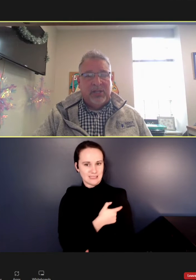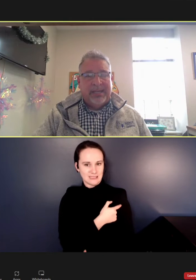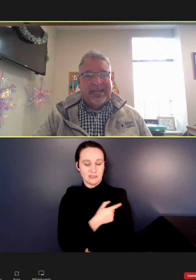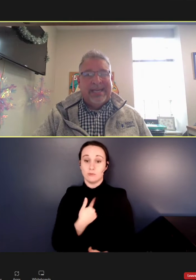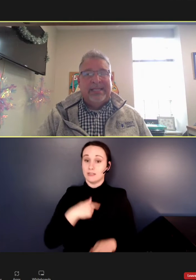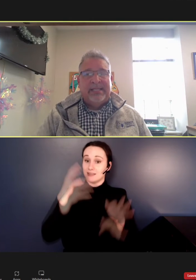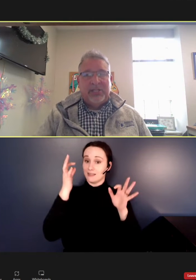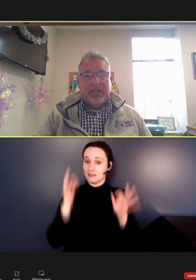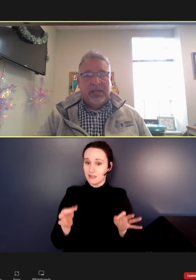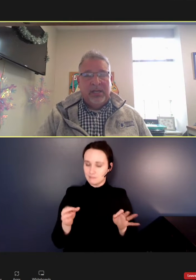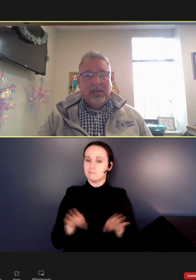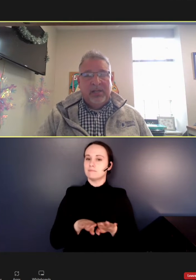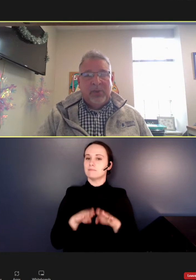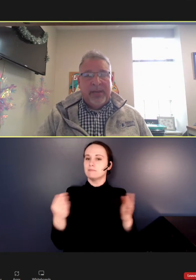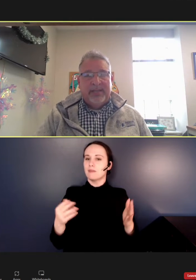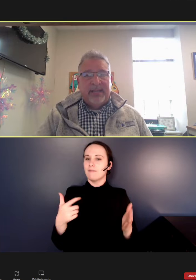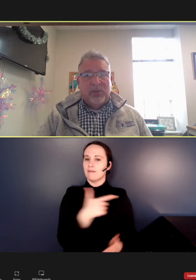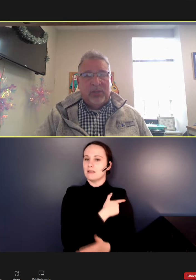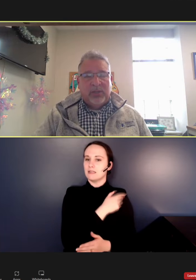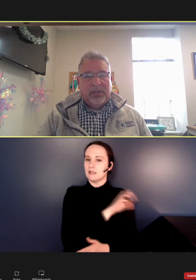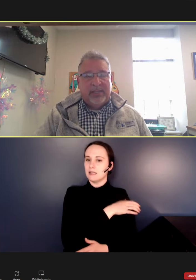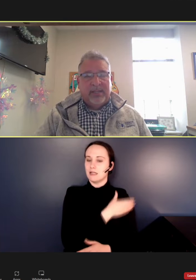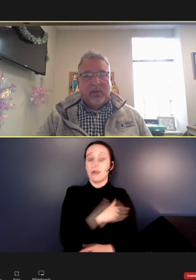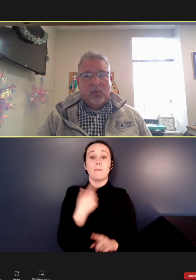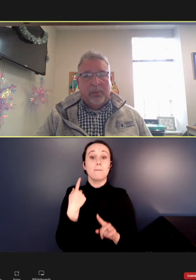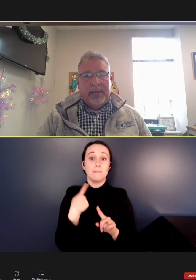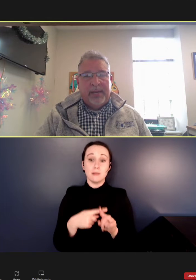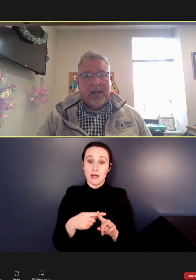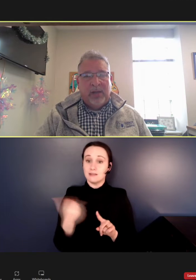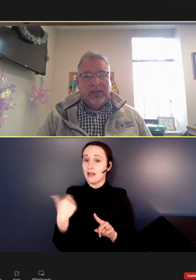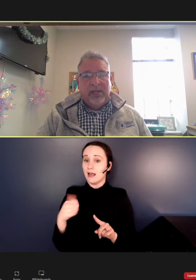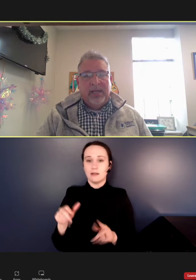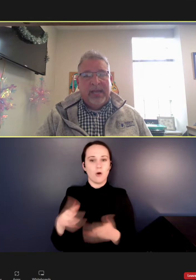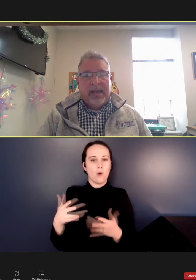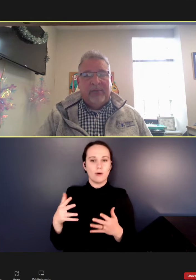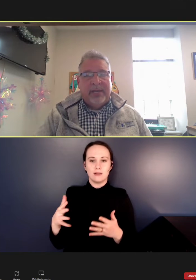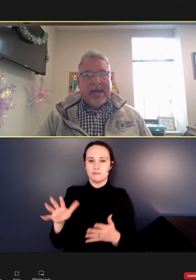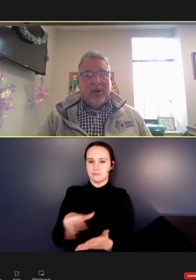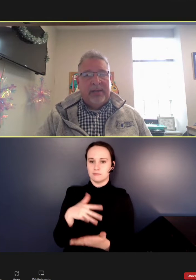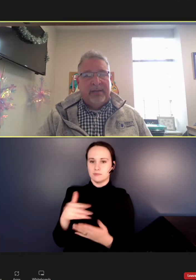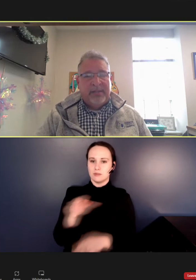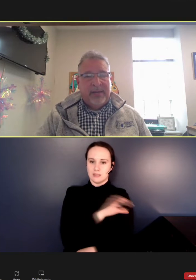clinic, in addition to any scheduled clinics that were being held in every county in the state